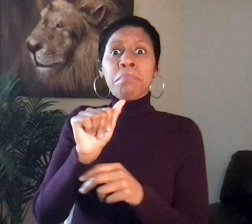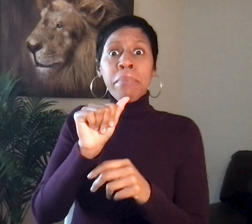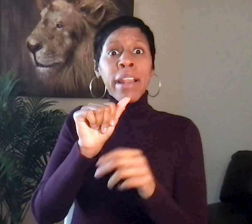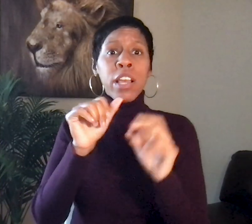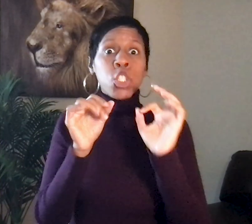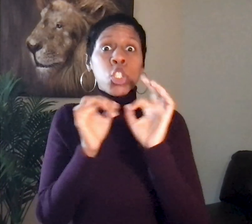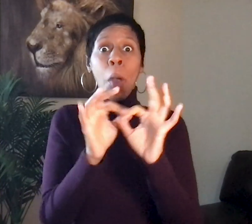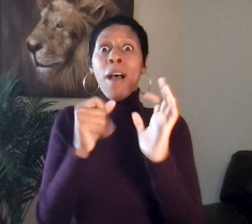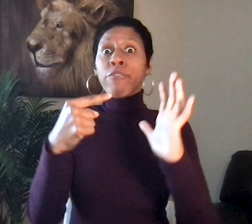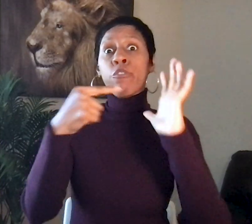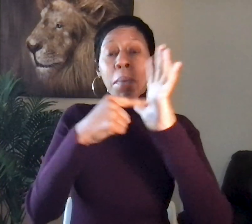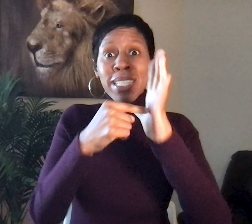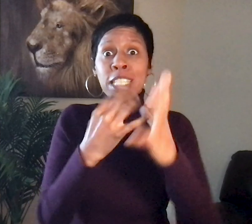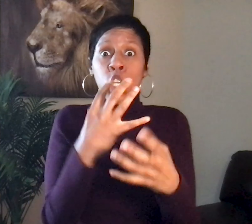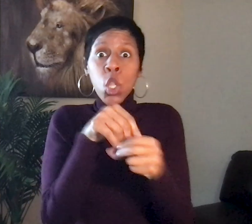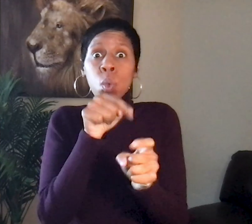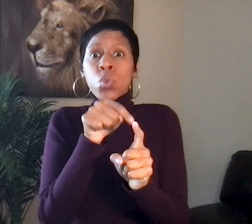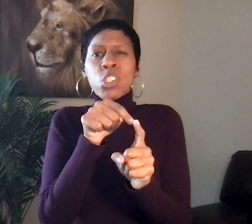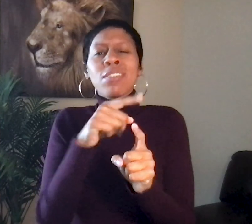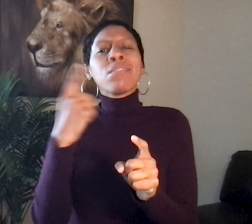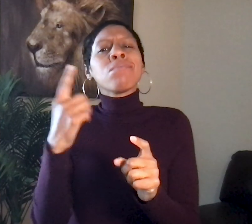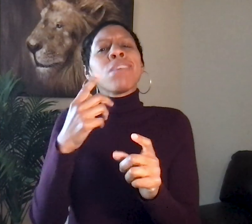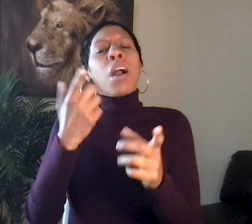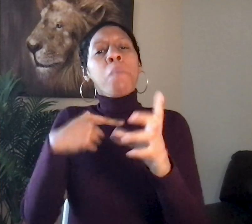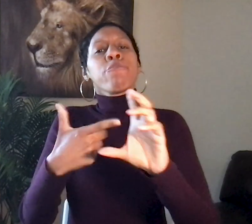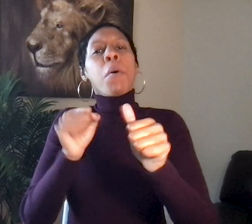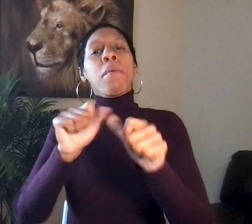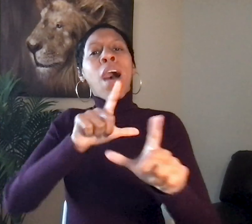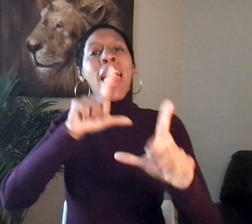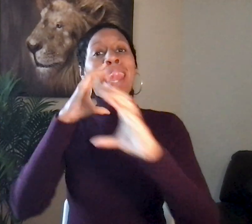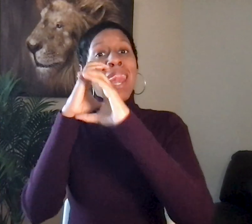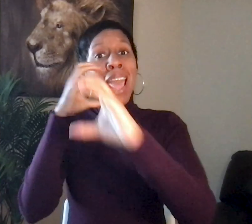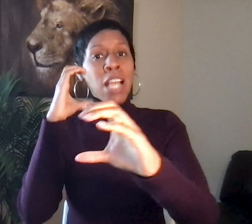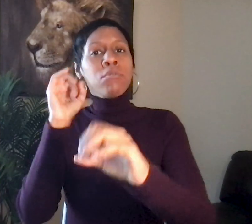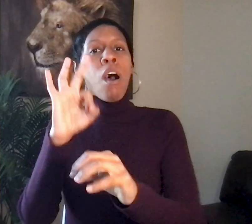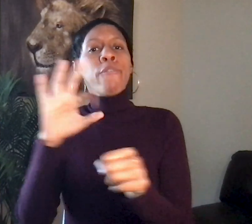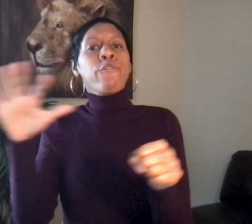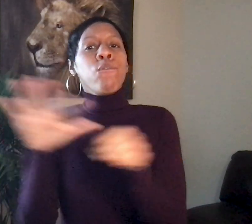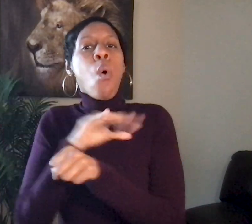with people with disability, in terms of representation and inclusiveness, it comes from the lens